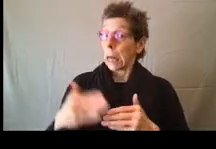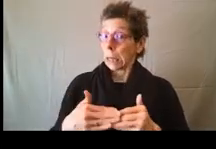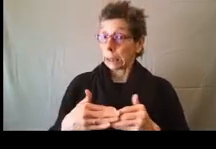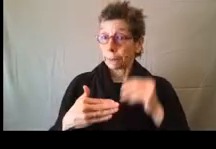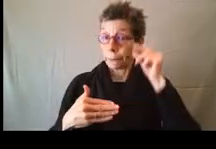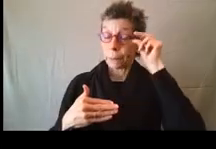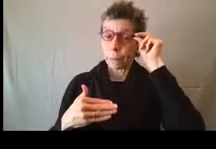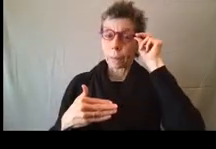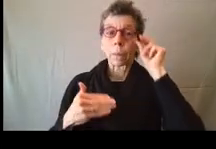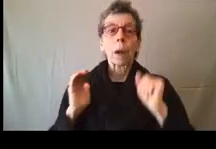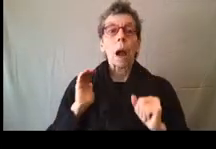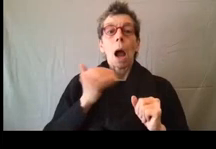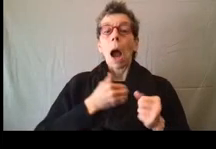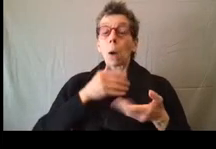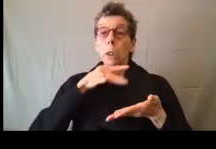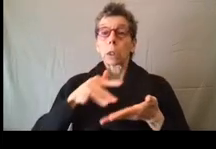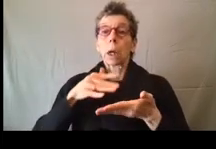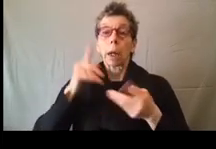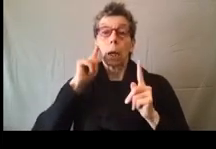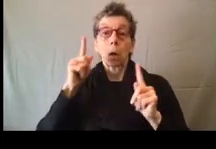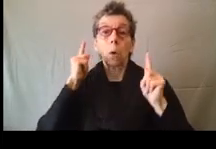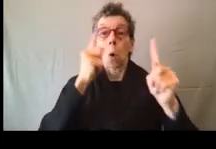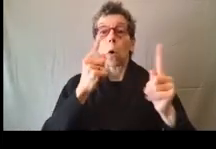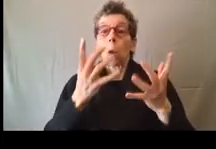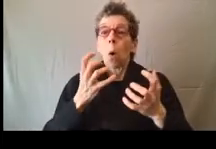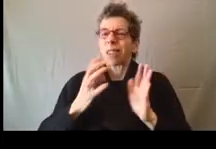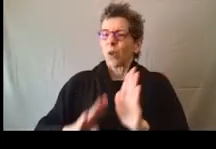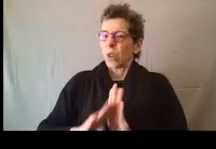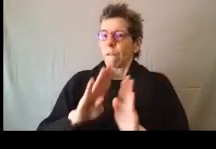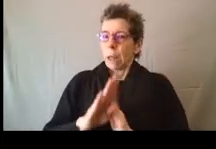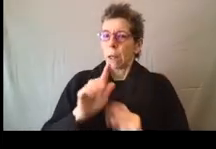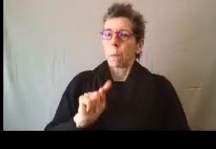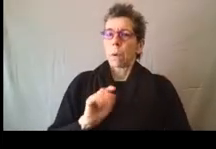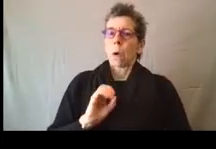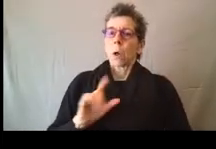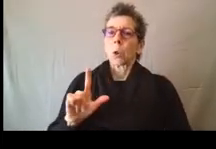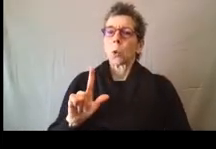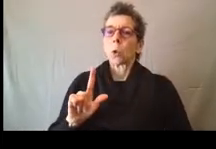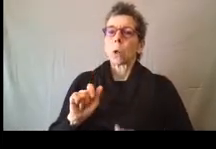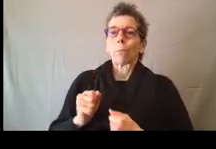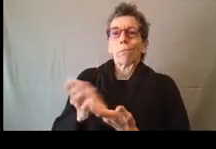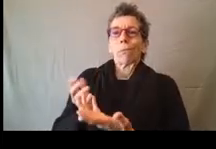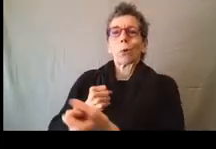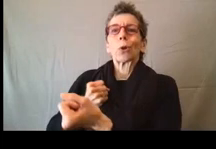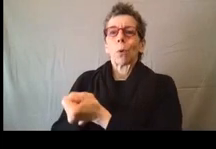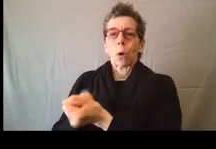the goal for our study is to develop a tool that supports small business employers. But